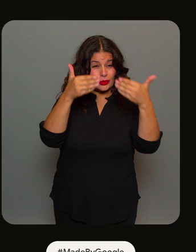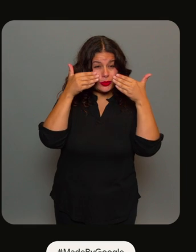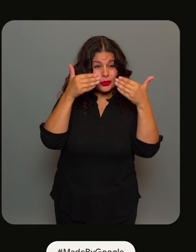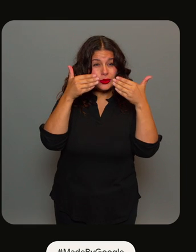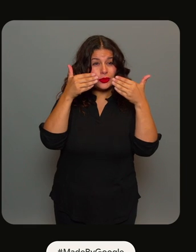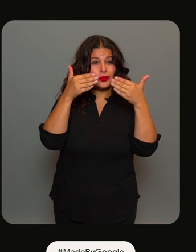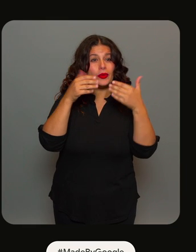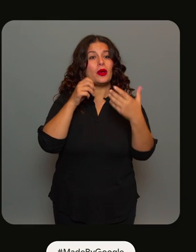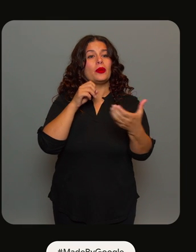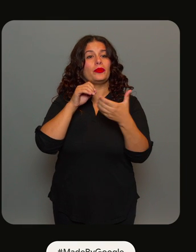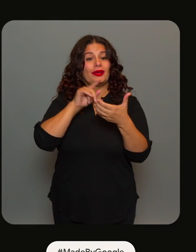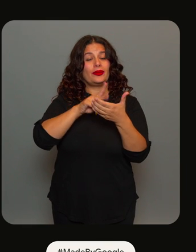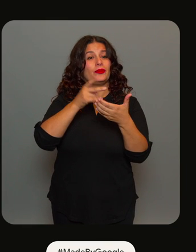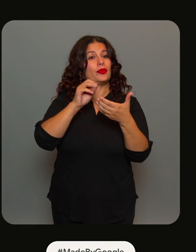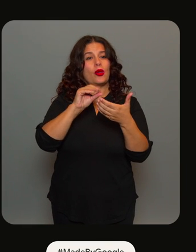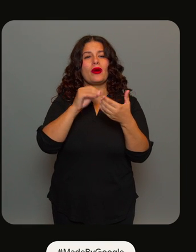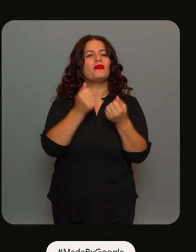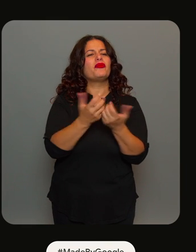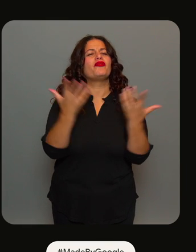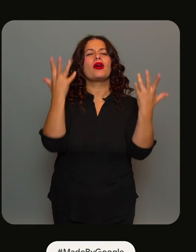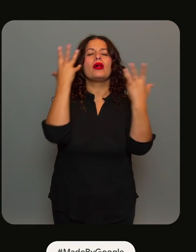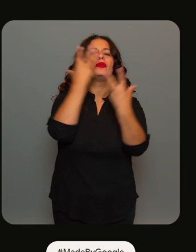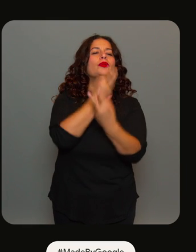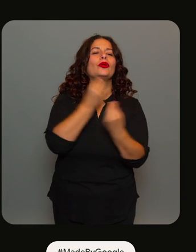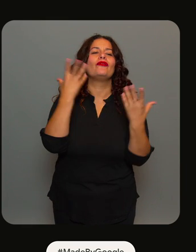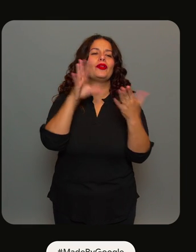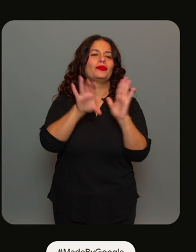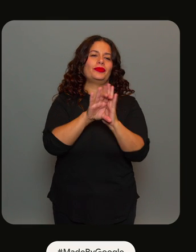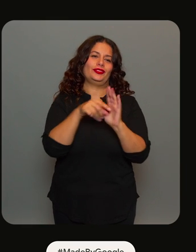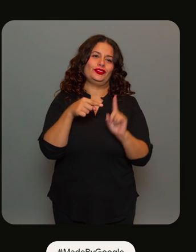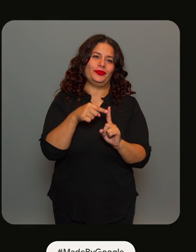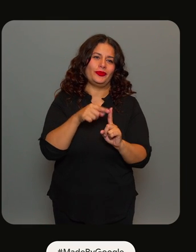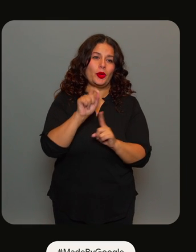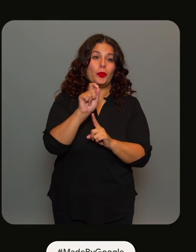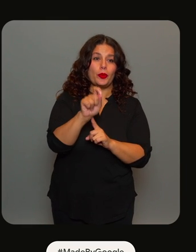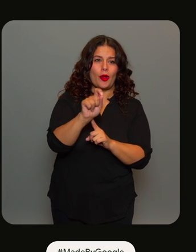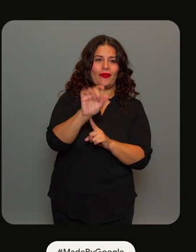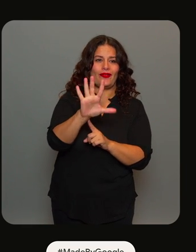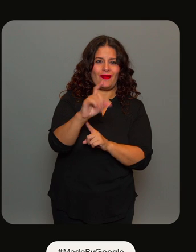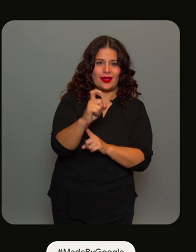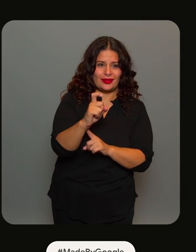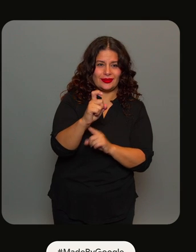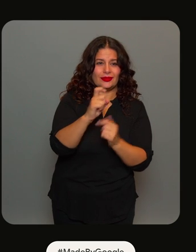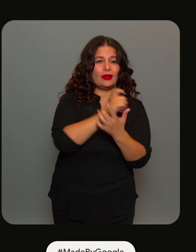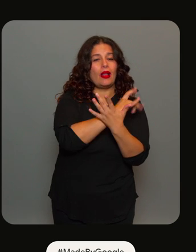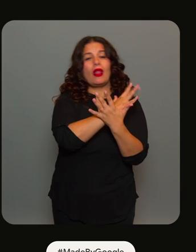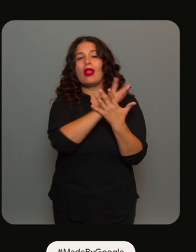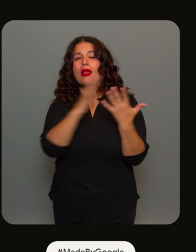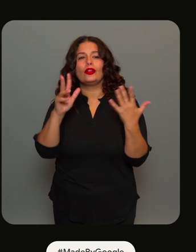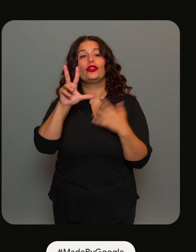detailed photos at .5x, at 30x, and everywhere in between.